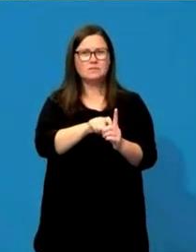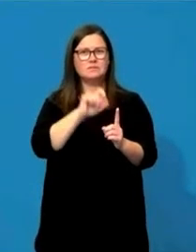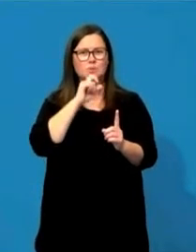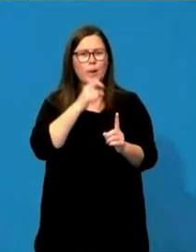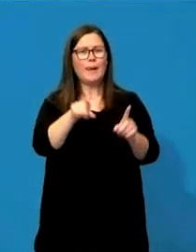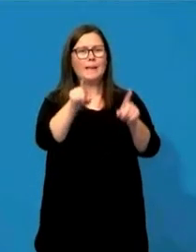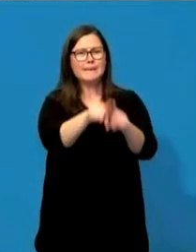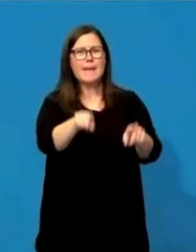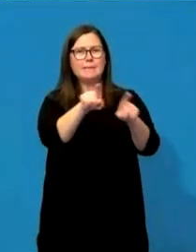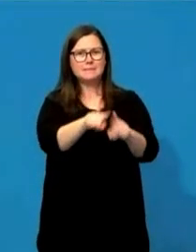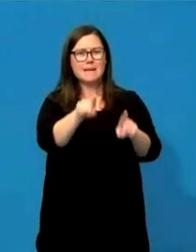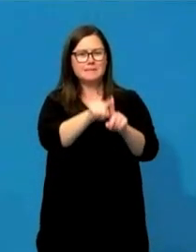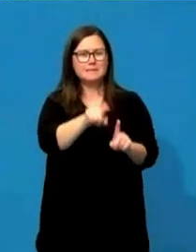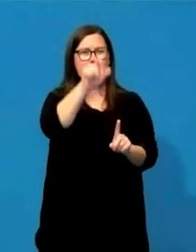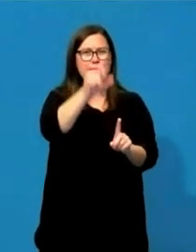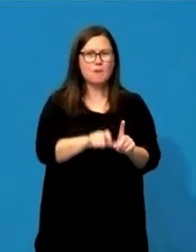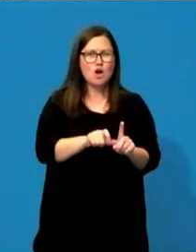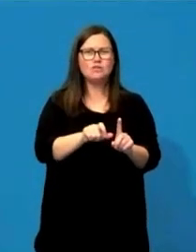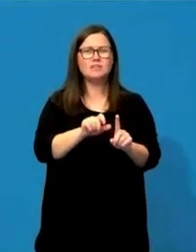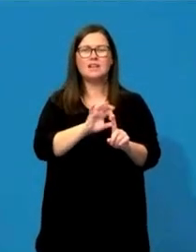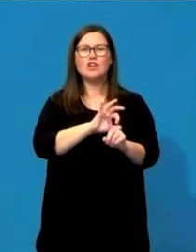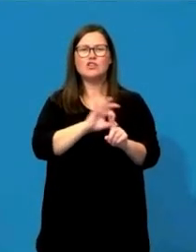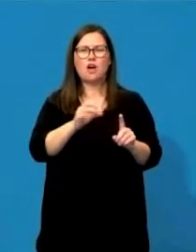Not just a one - one-time visit and they're gone.